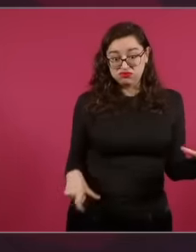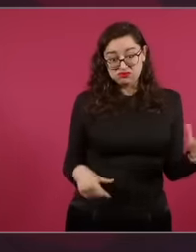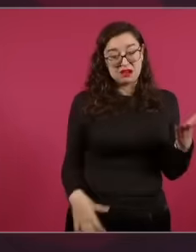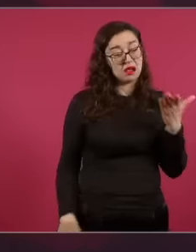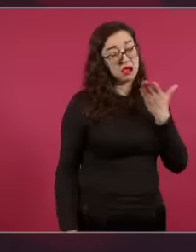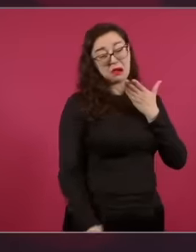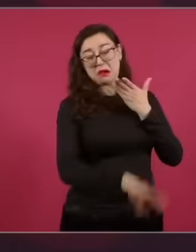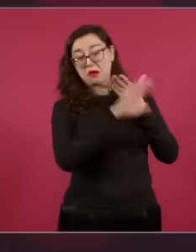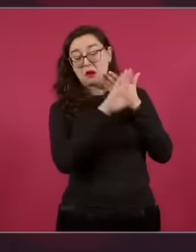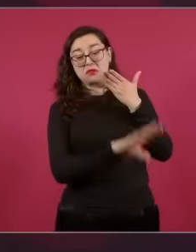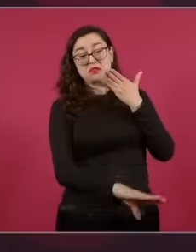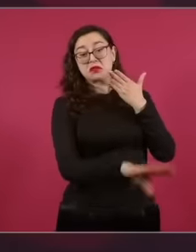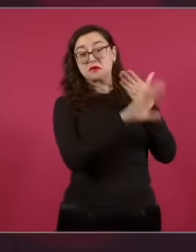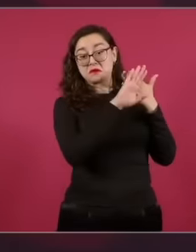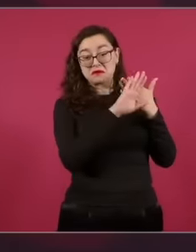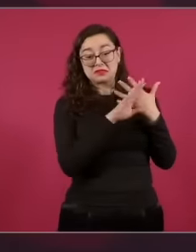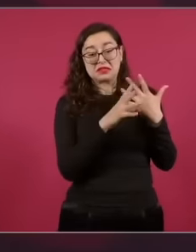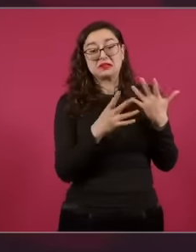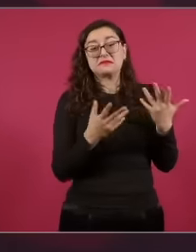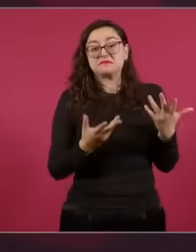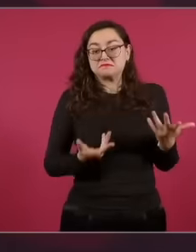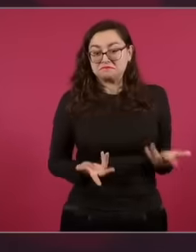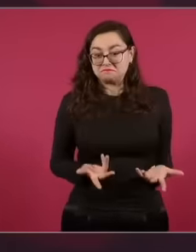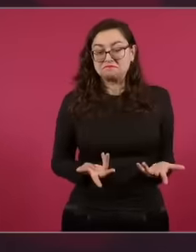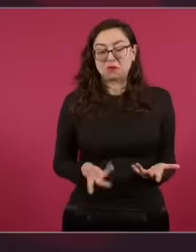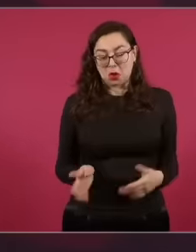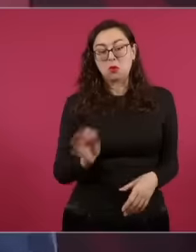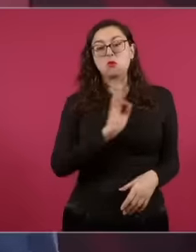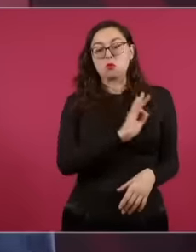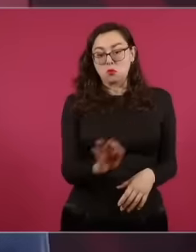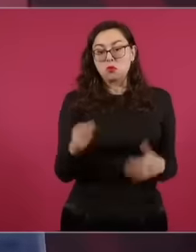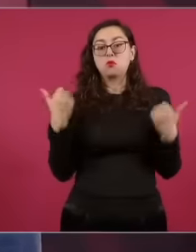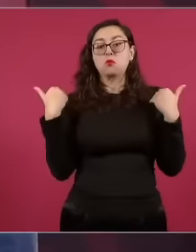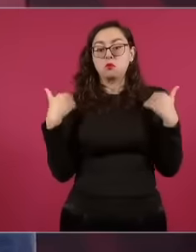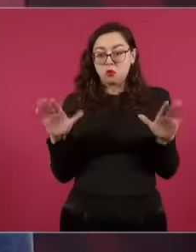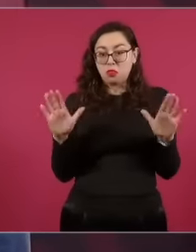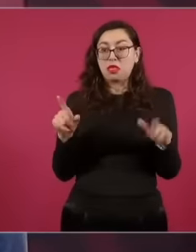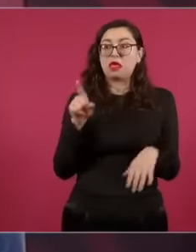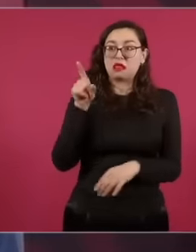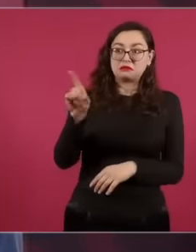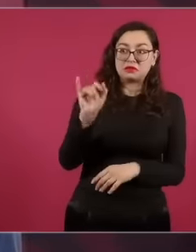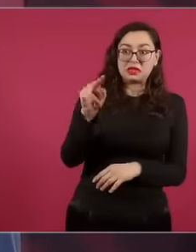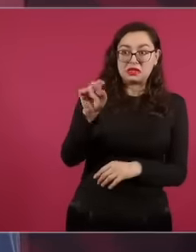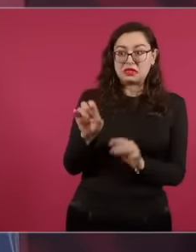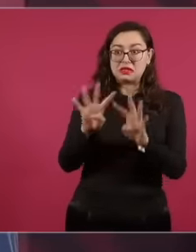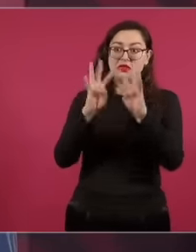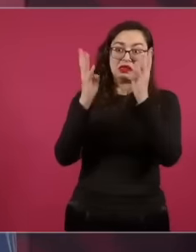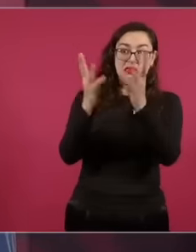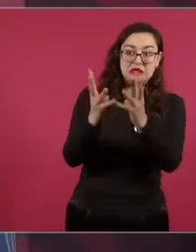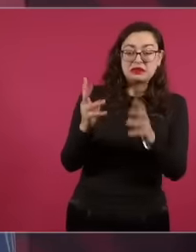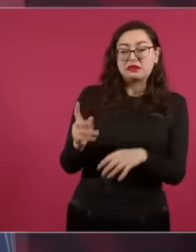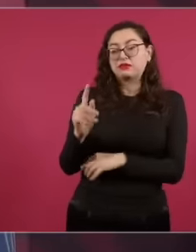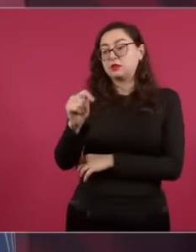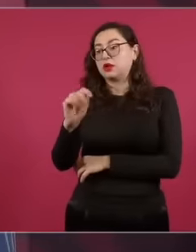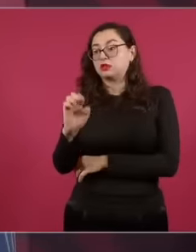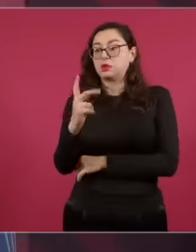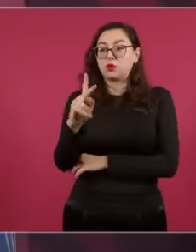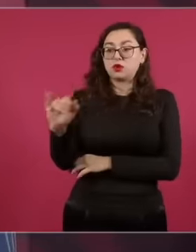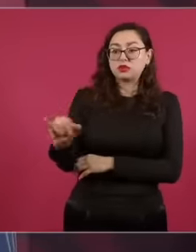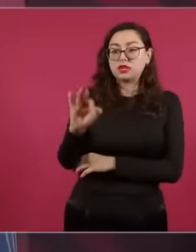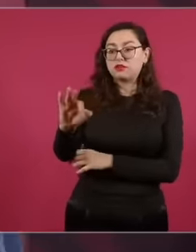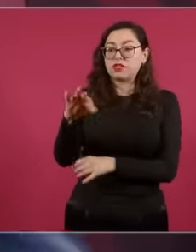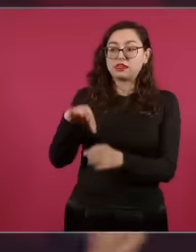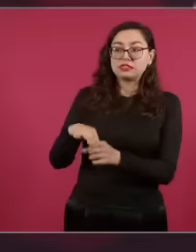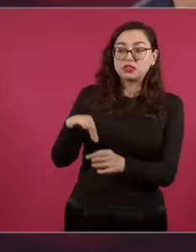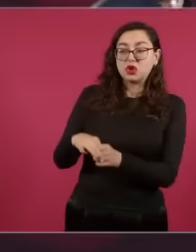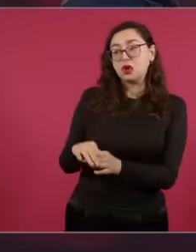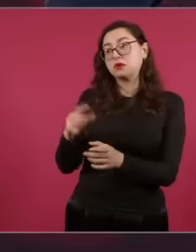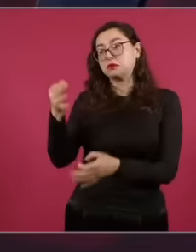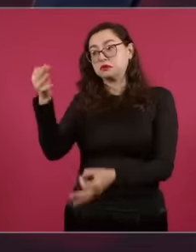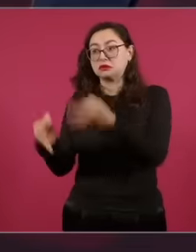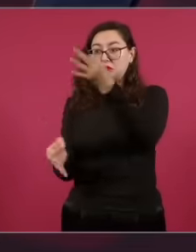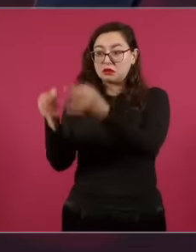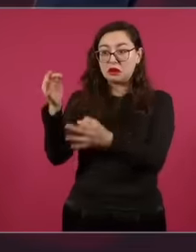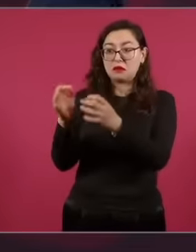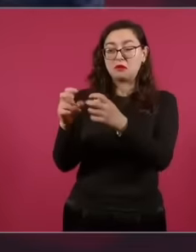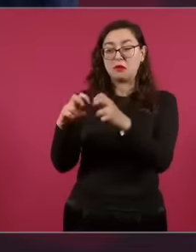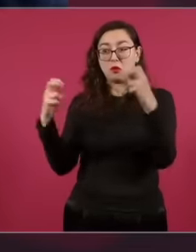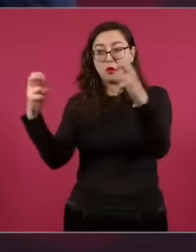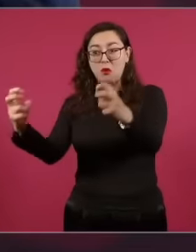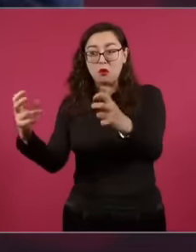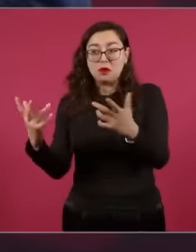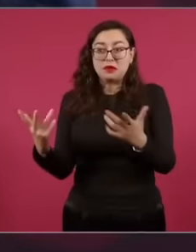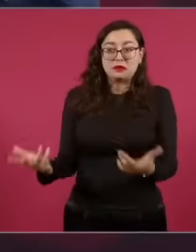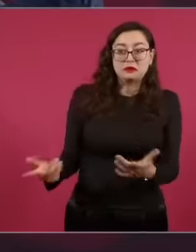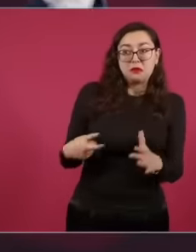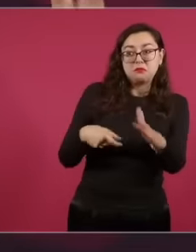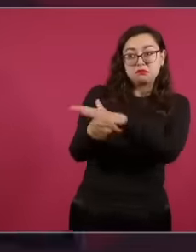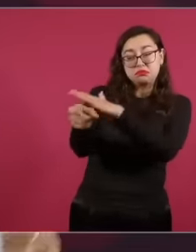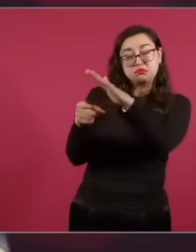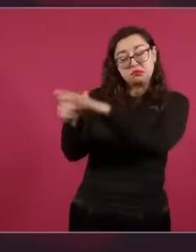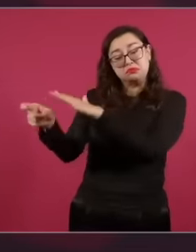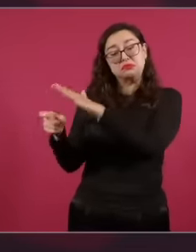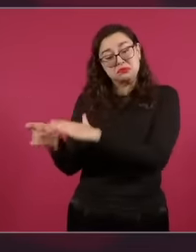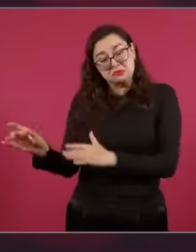councilors and courts and the ministers of the electoral court to resolve an